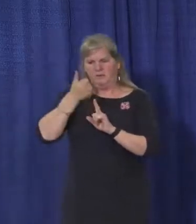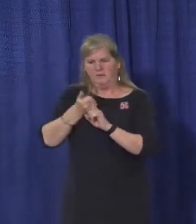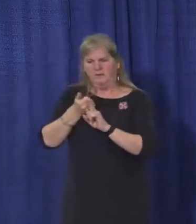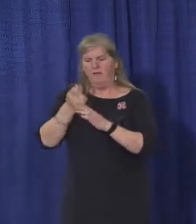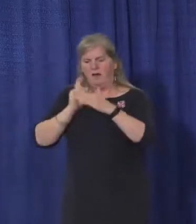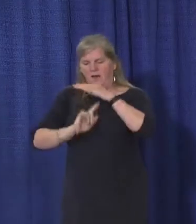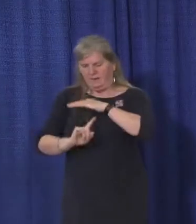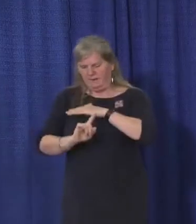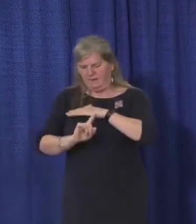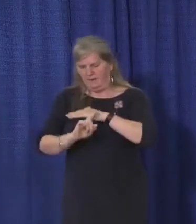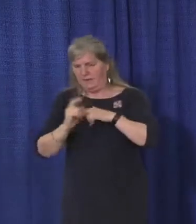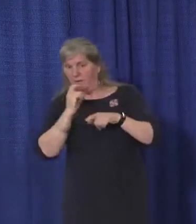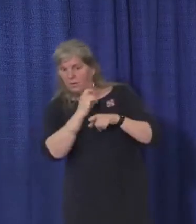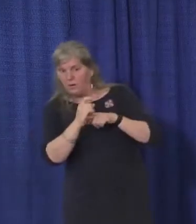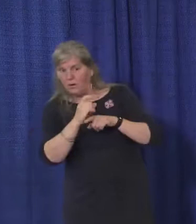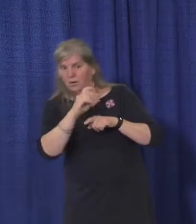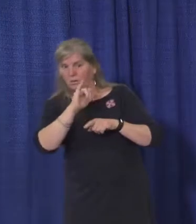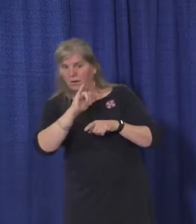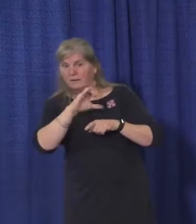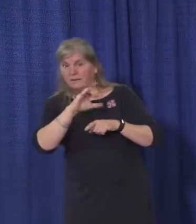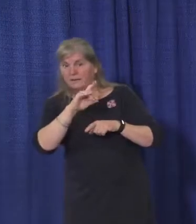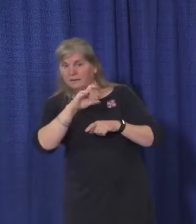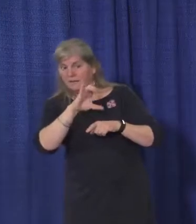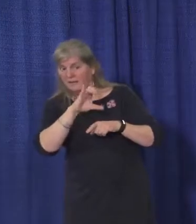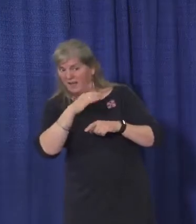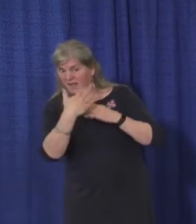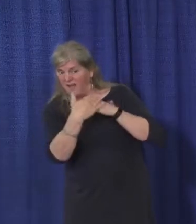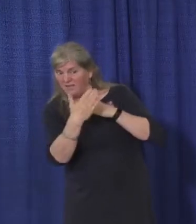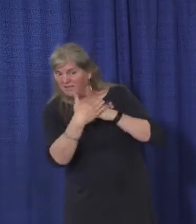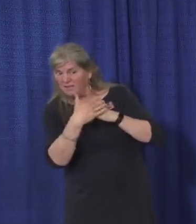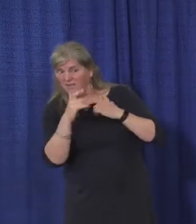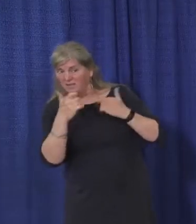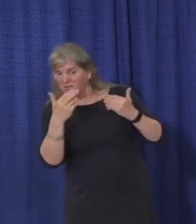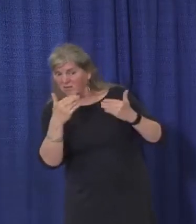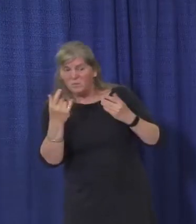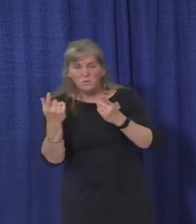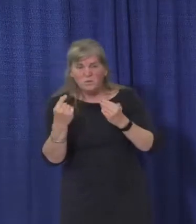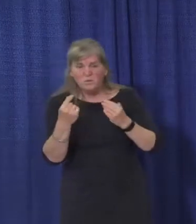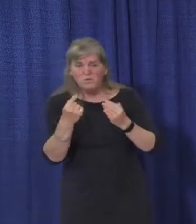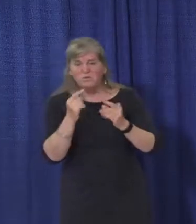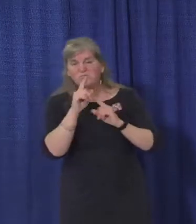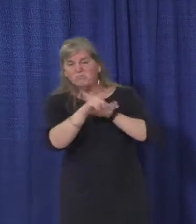to self isolate and call for advice.